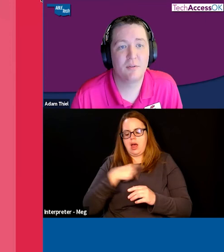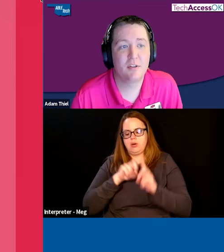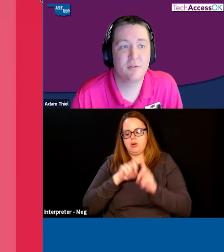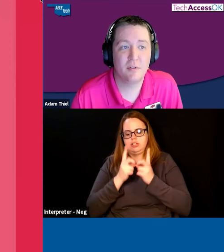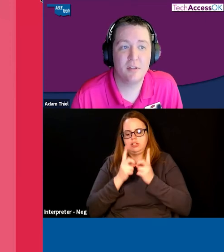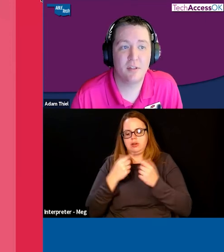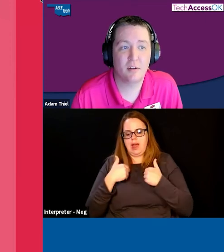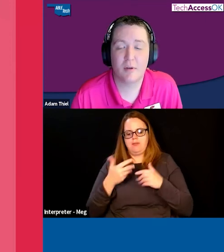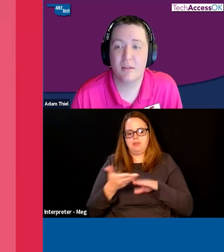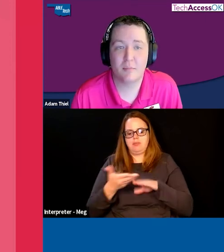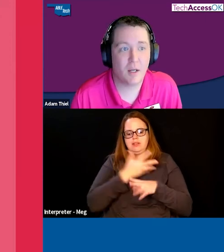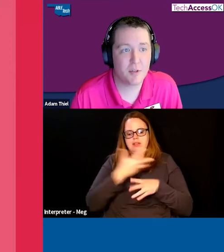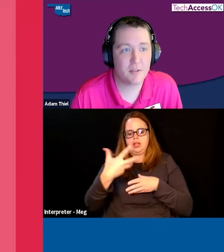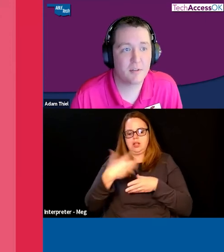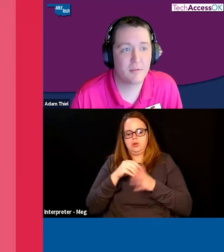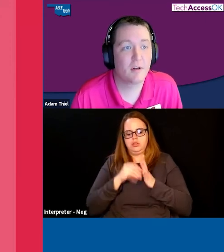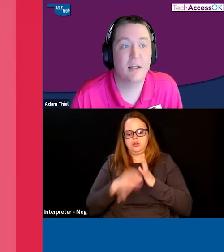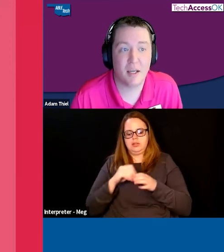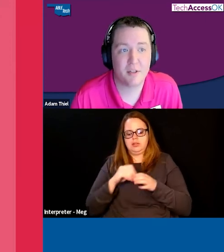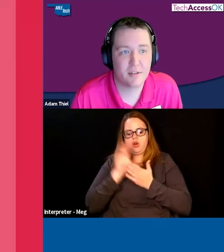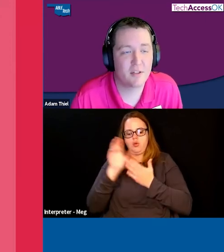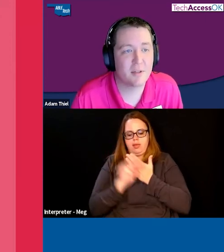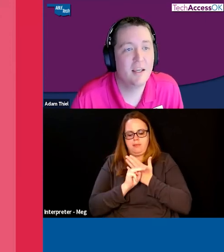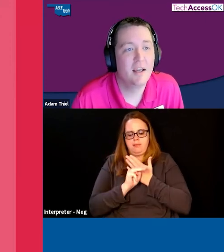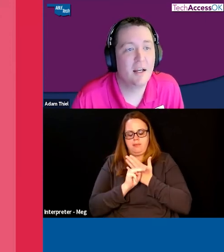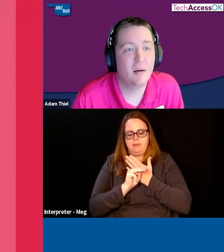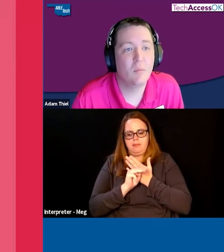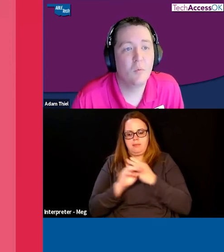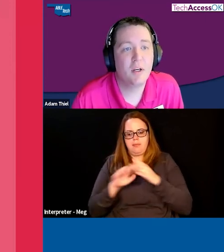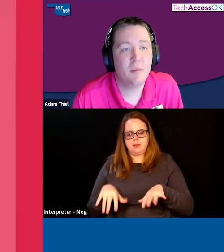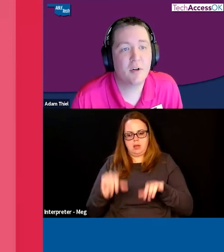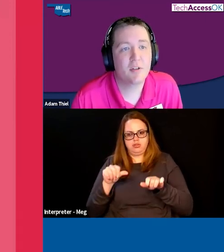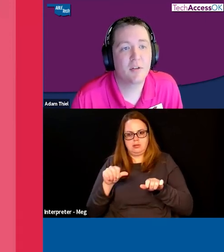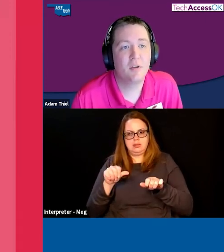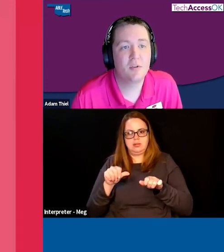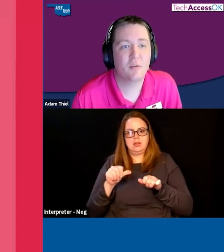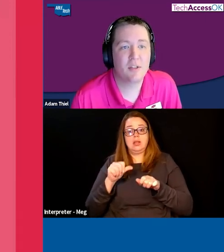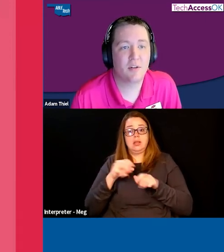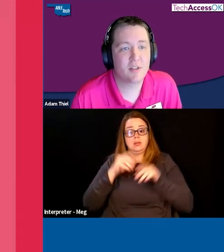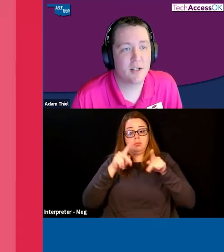students in our curriculum options, or adoptions, excuse me. Would an in-person user research session